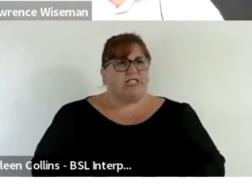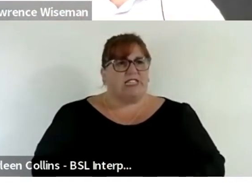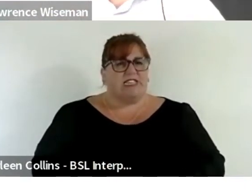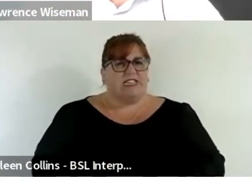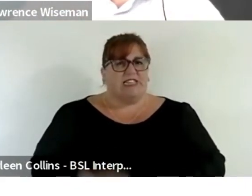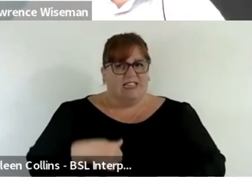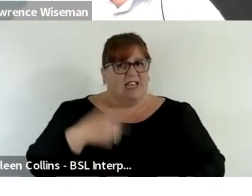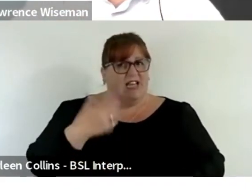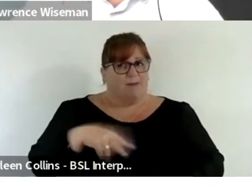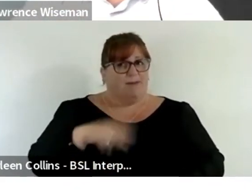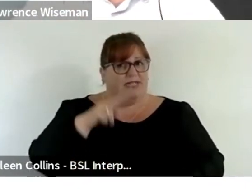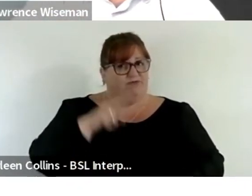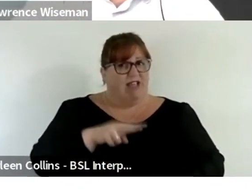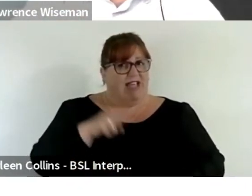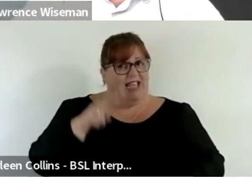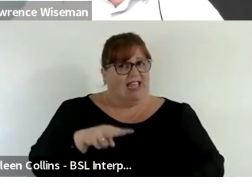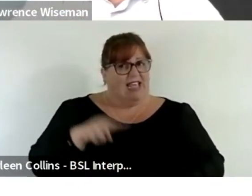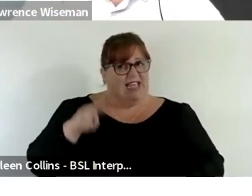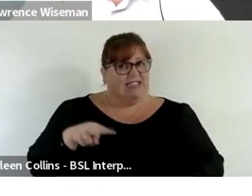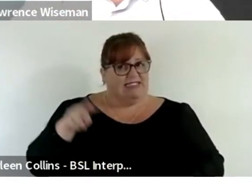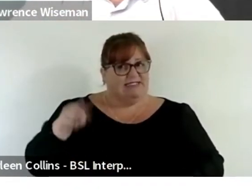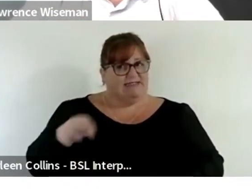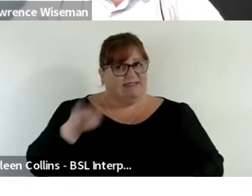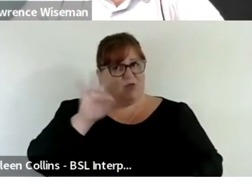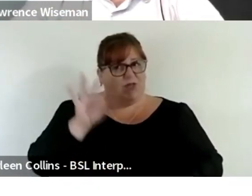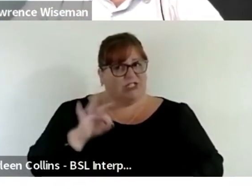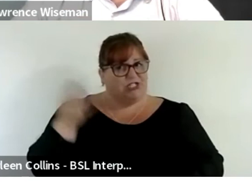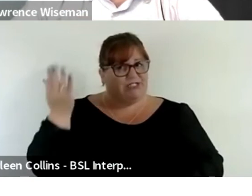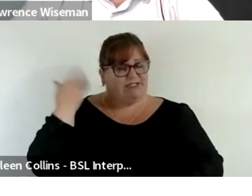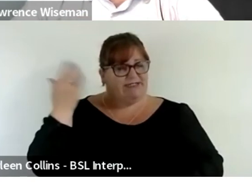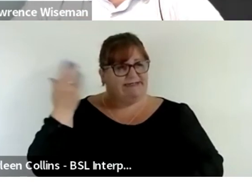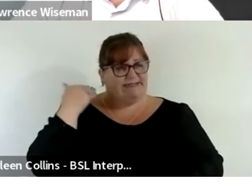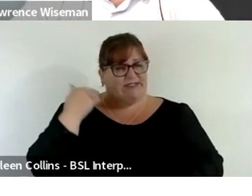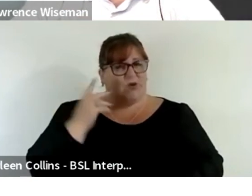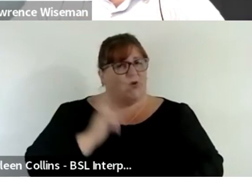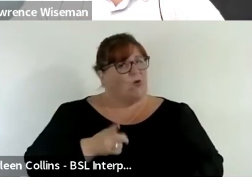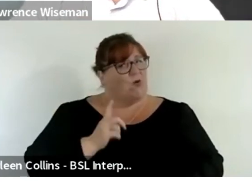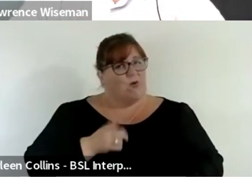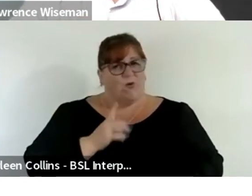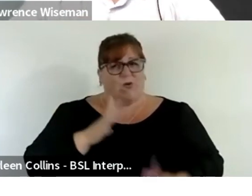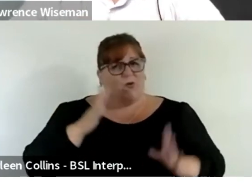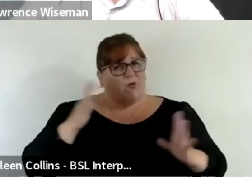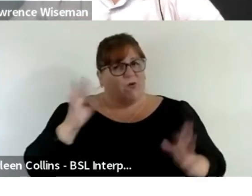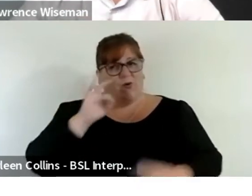Wen I looked at this one, it's such a huge question, isn't it in I think all